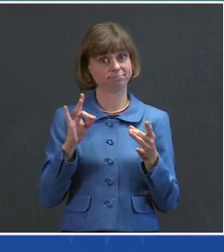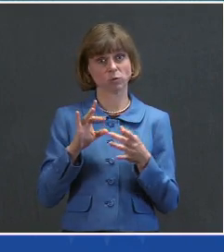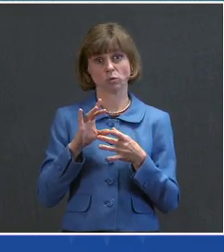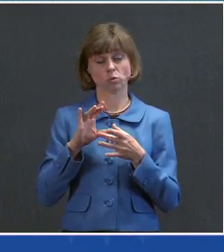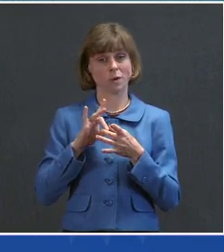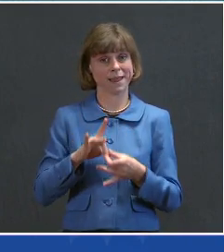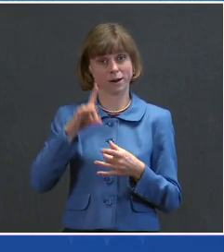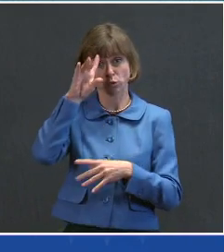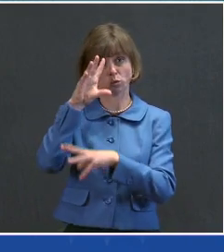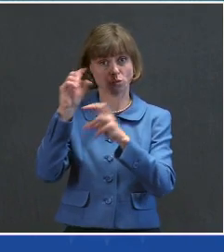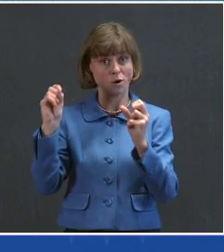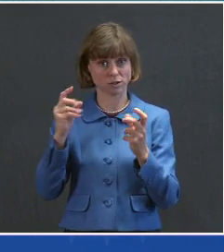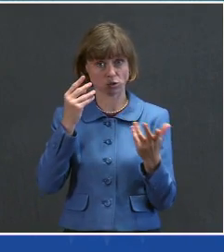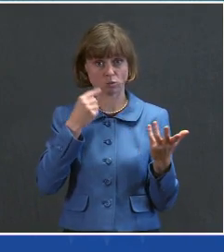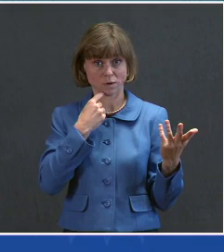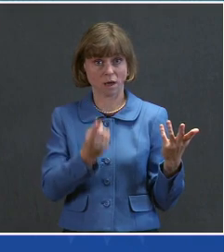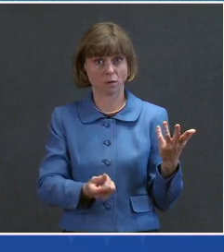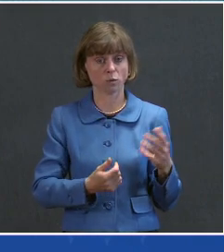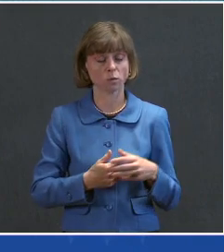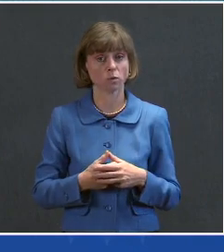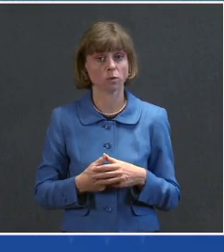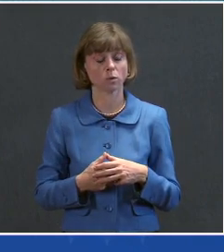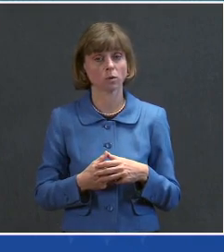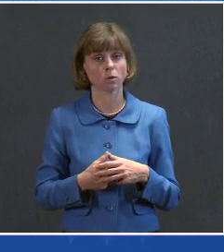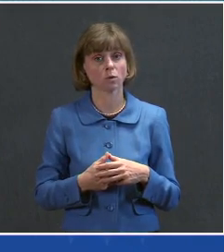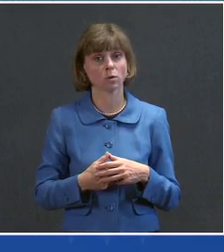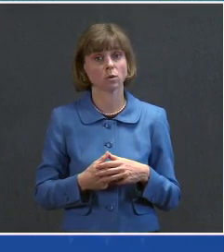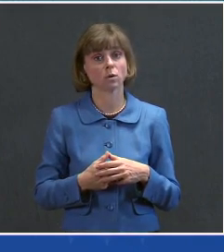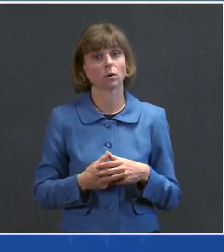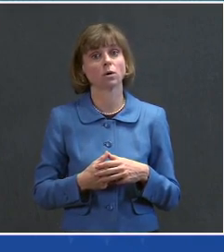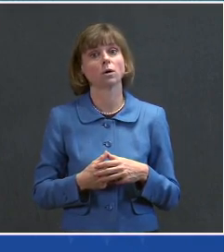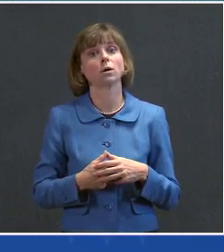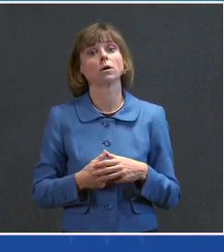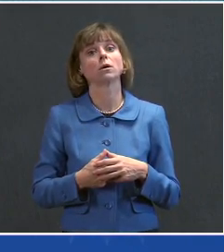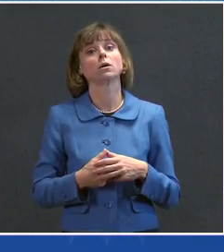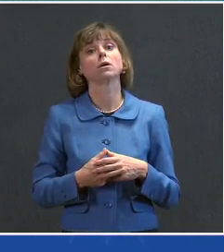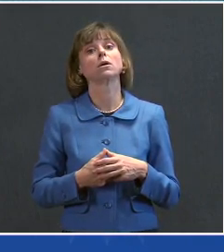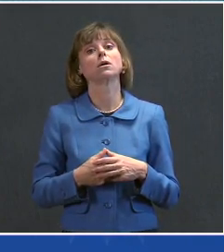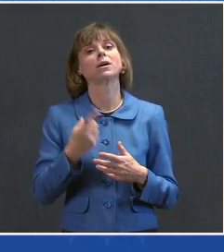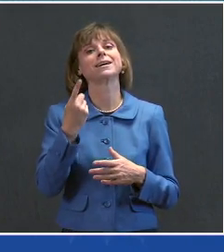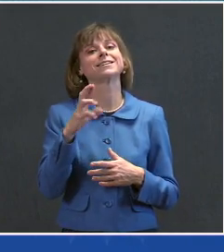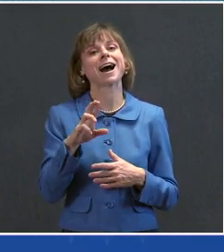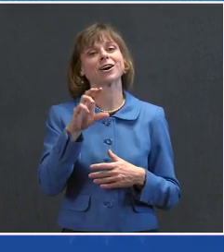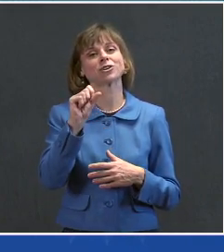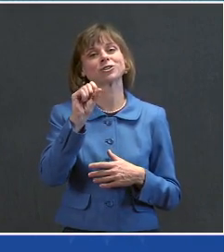The Press: A question about Dr. Seuss, since this may be the only day that you can bring up Dr. Seuss in the briefing room.